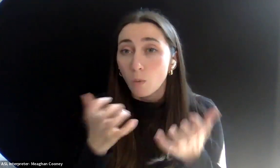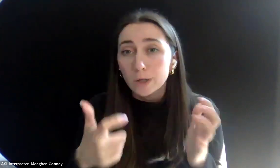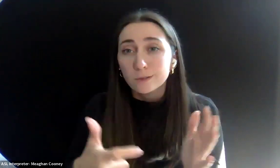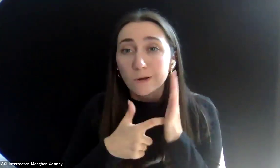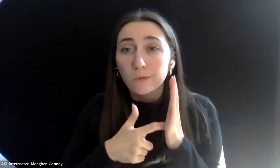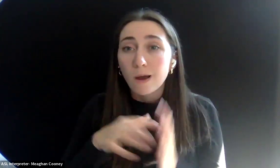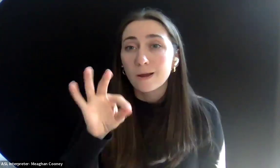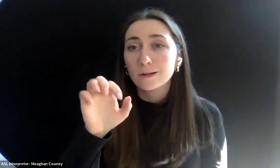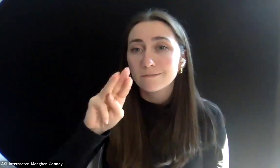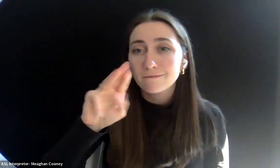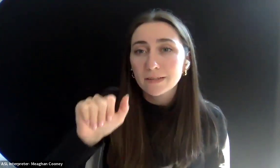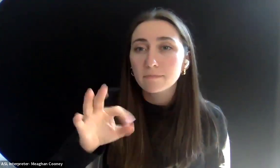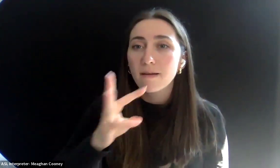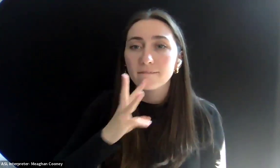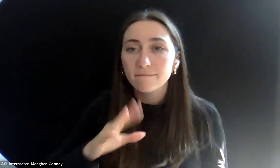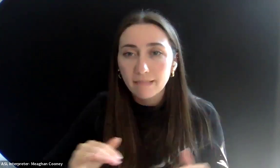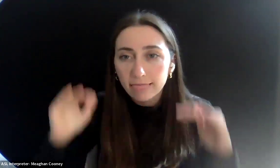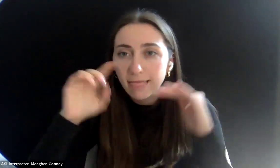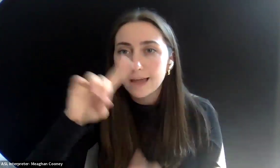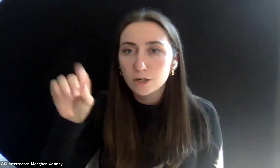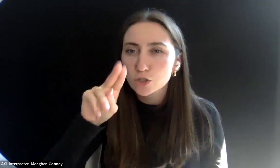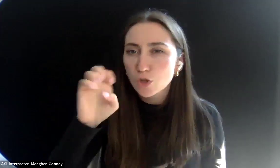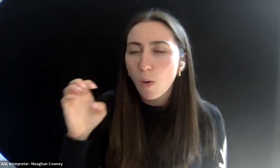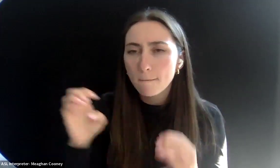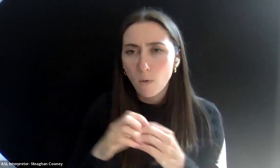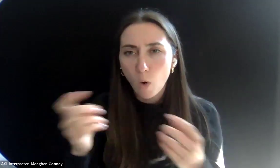just to get a very quick picture of whether the project is